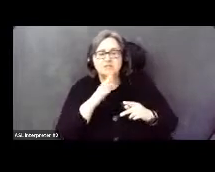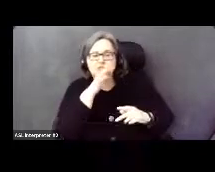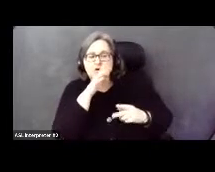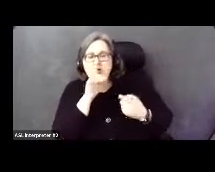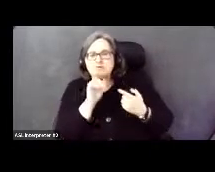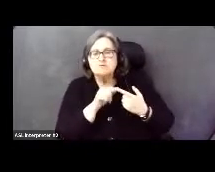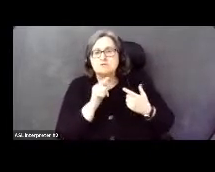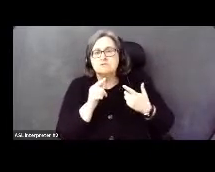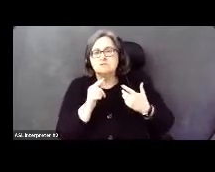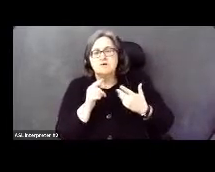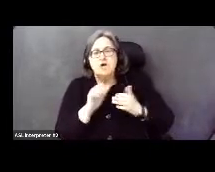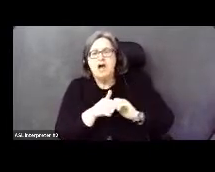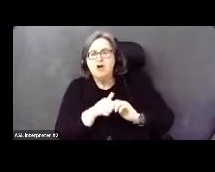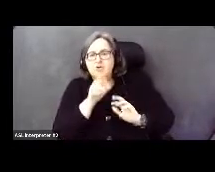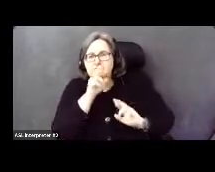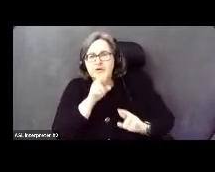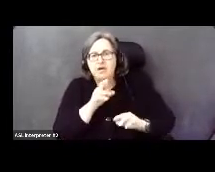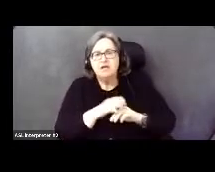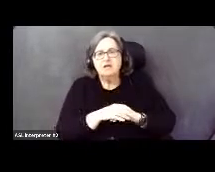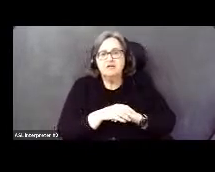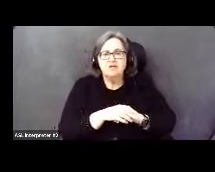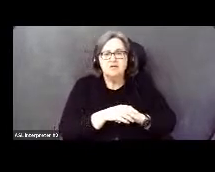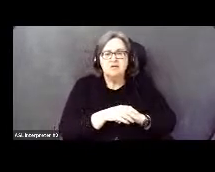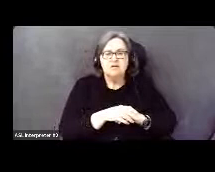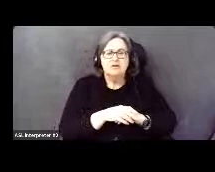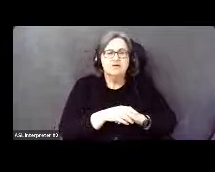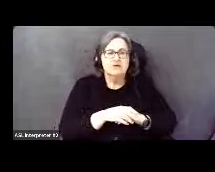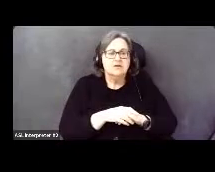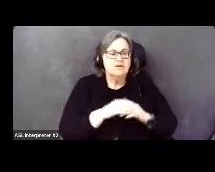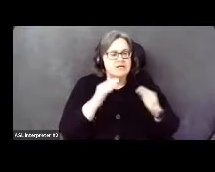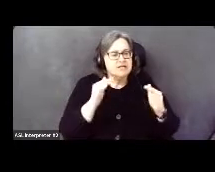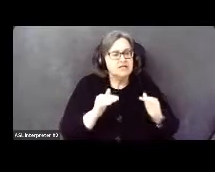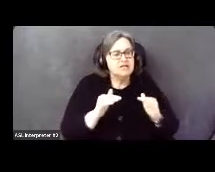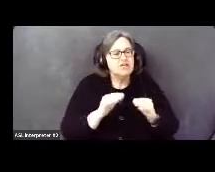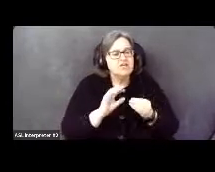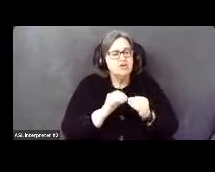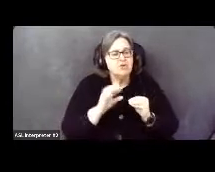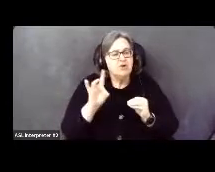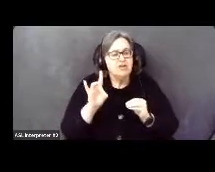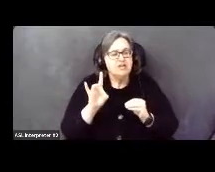and how to respond. Last and next is strength in numbers. There are people around you that